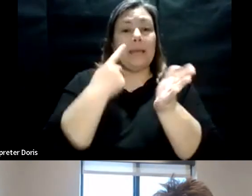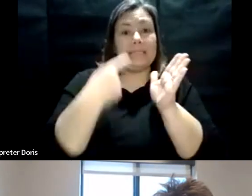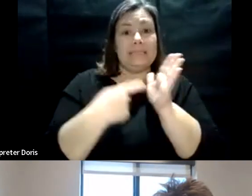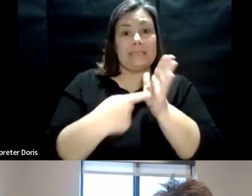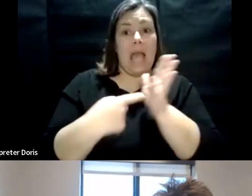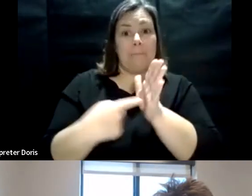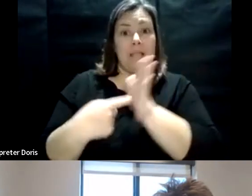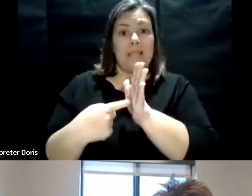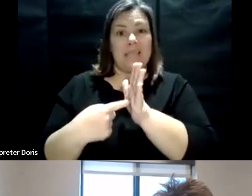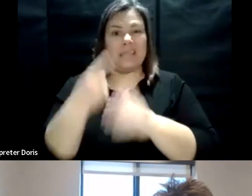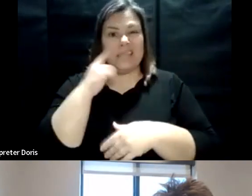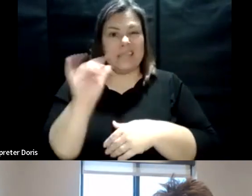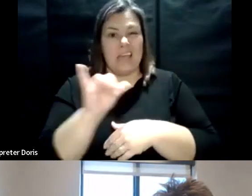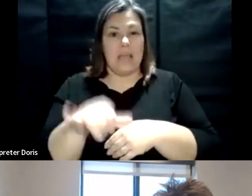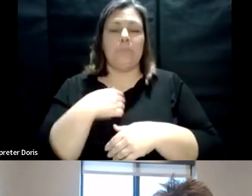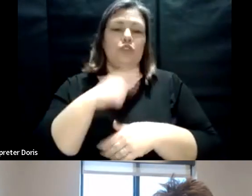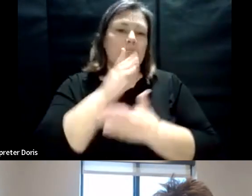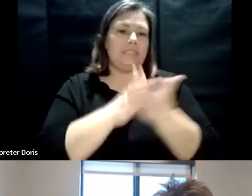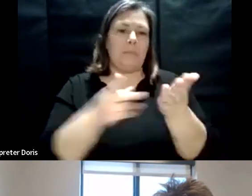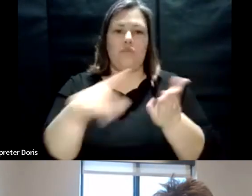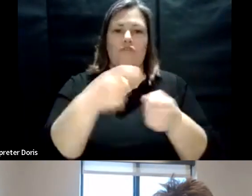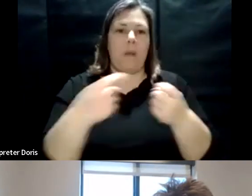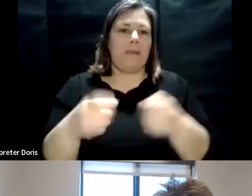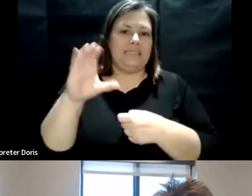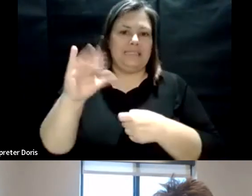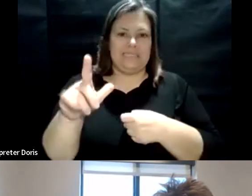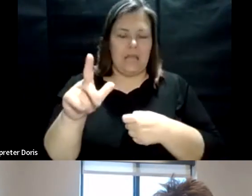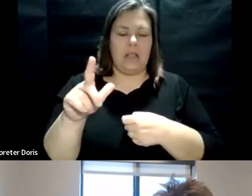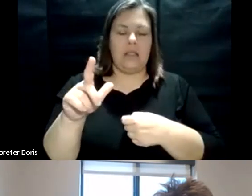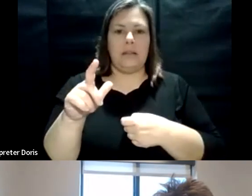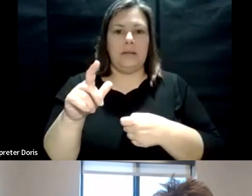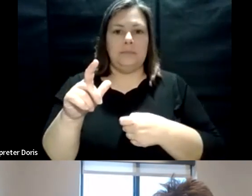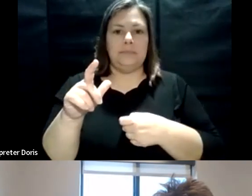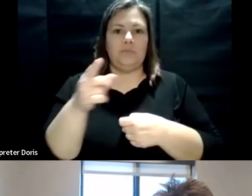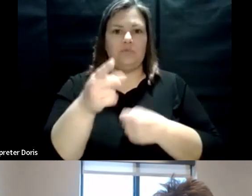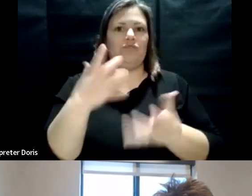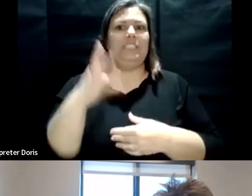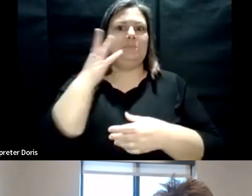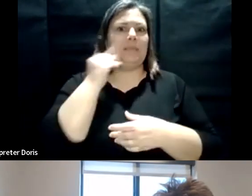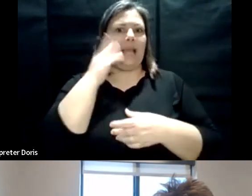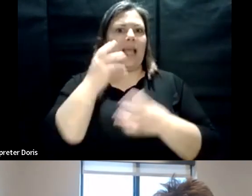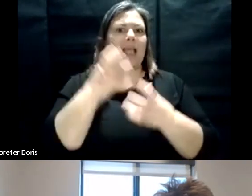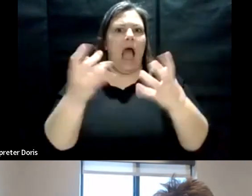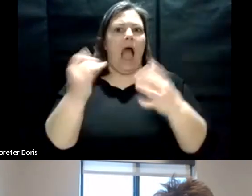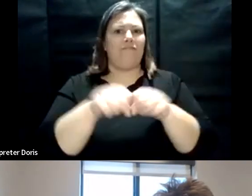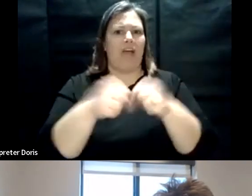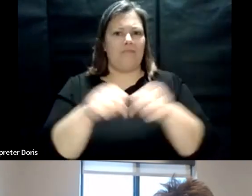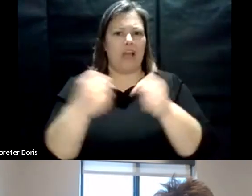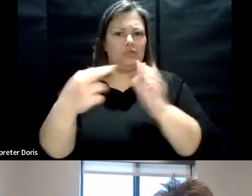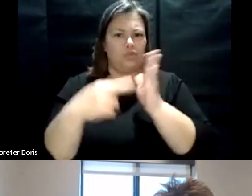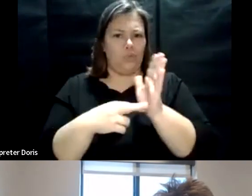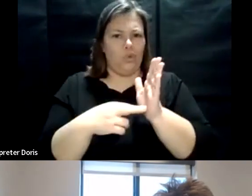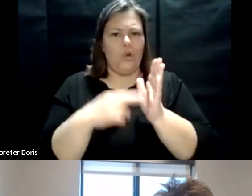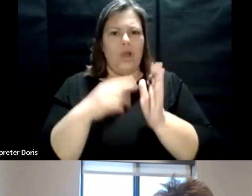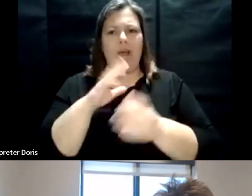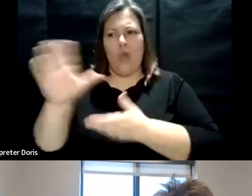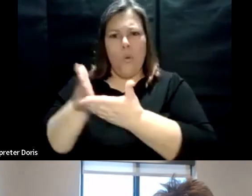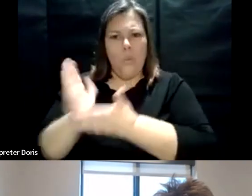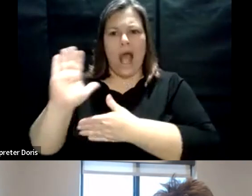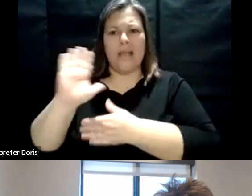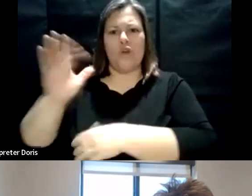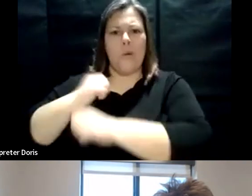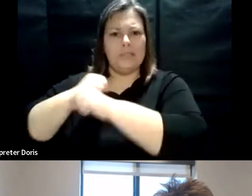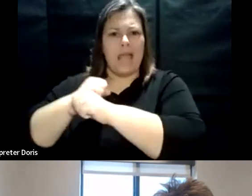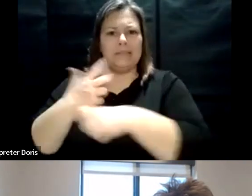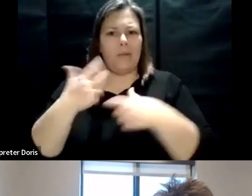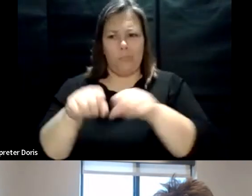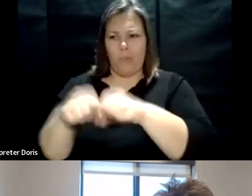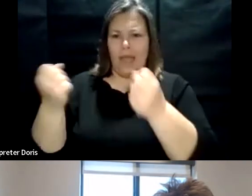This is not okay. And this has to change. So examples like that, I am sure those of you from sales here today.